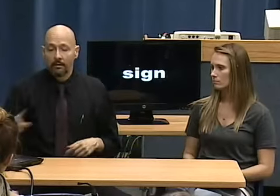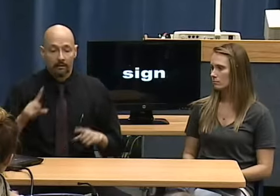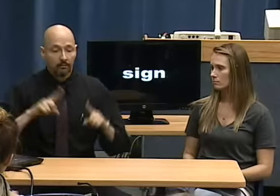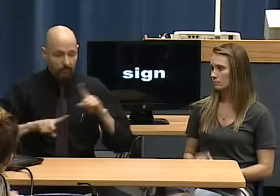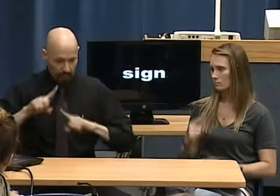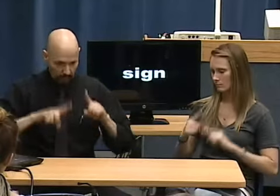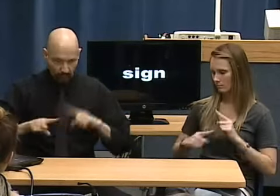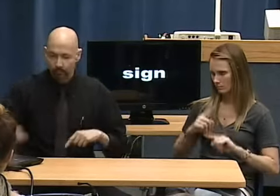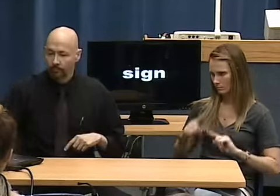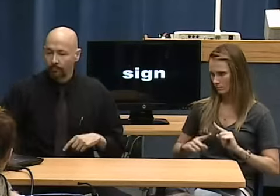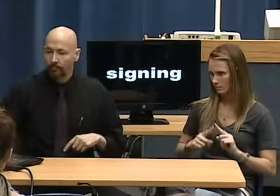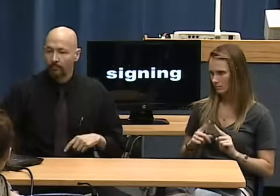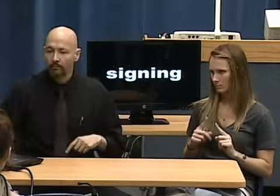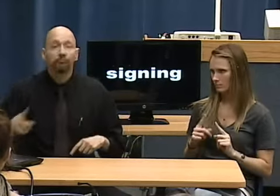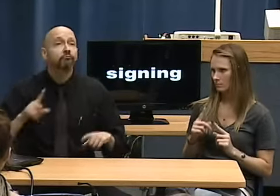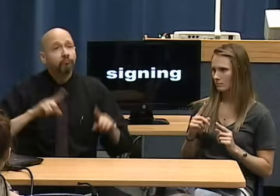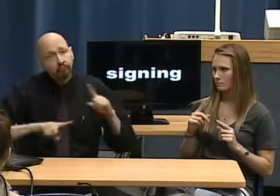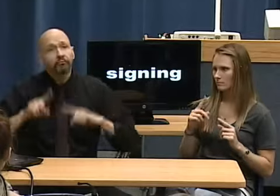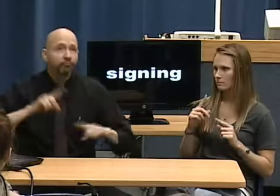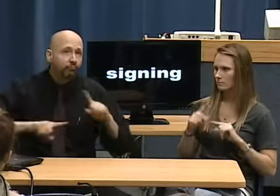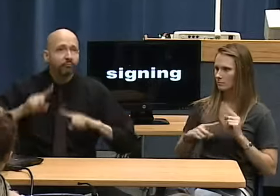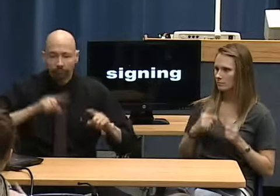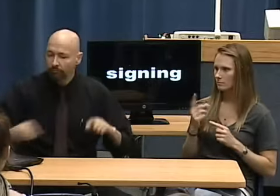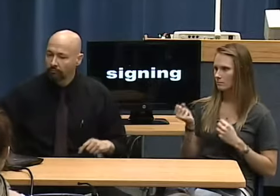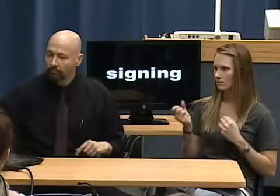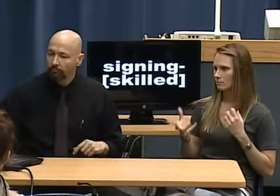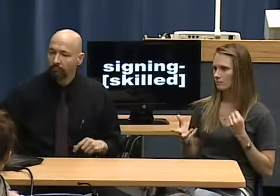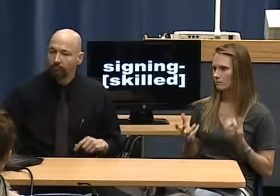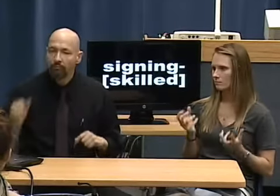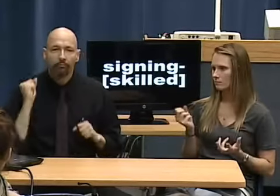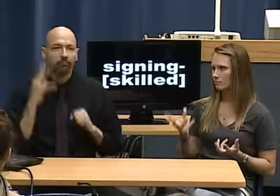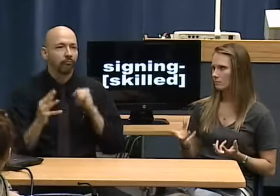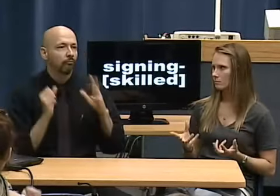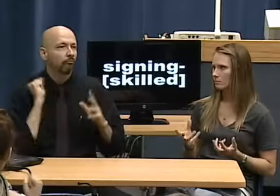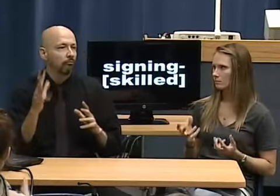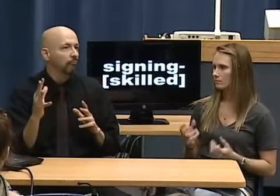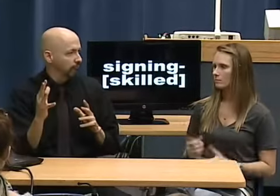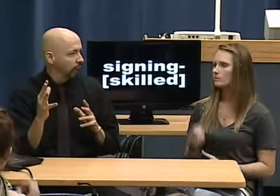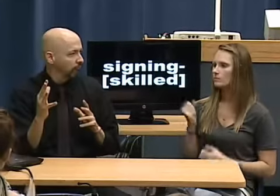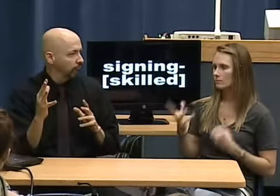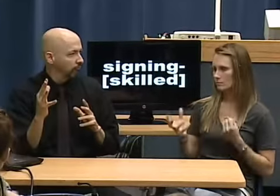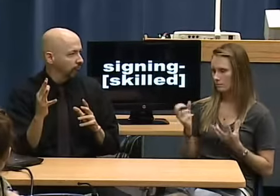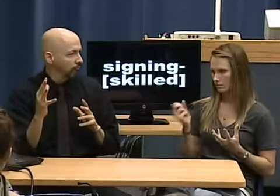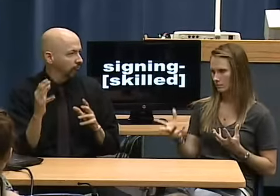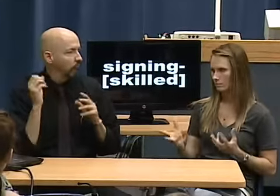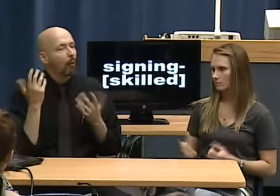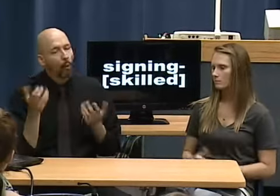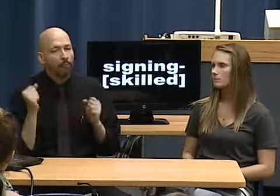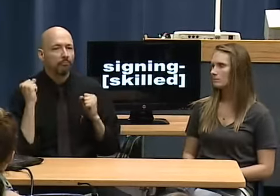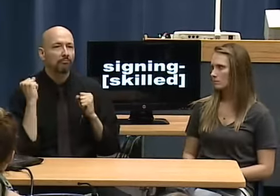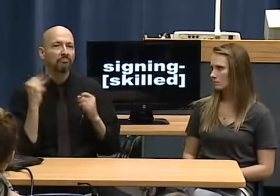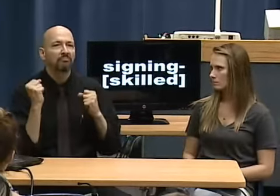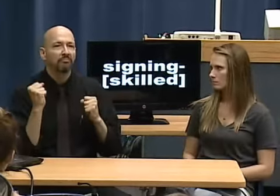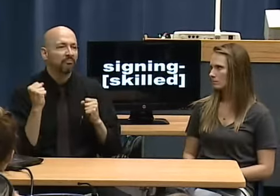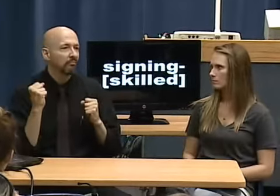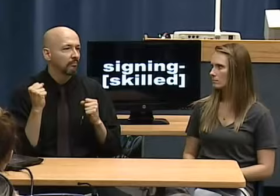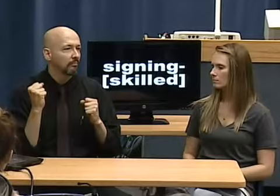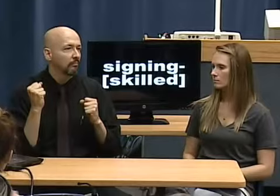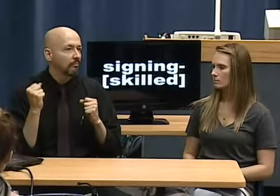Sign Signing Signing-[skilled] Or like this.